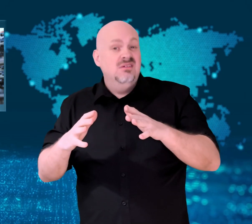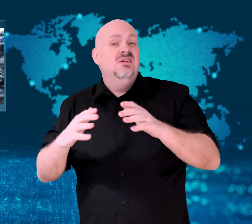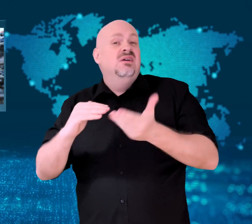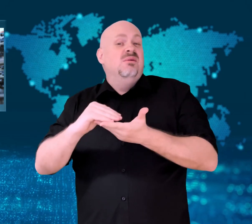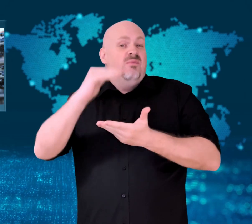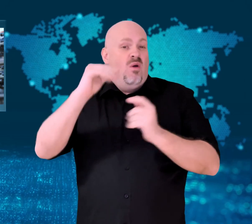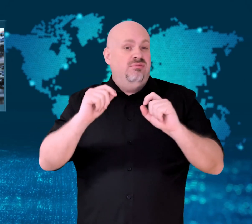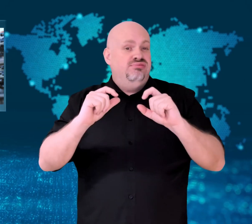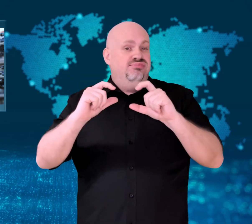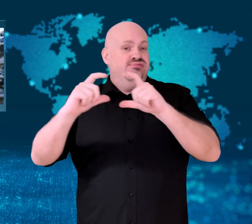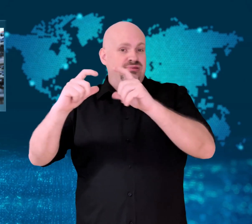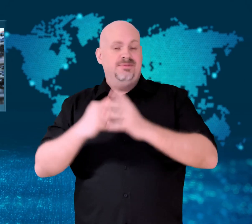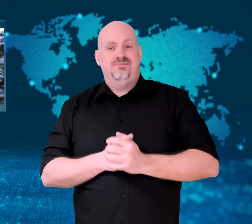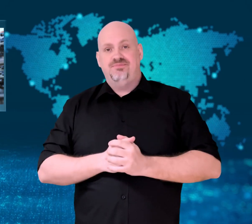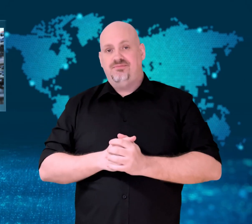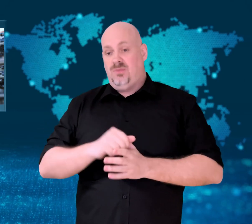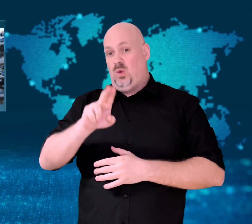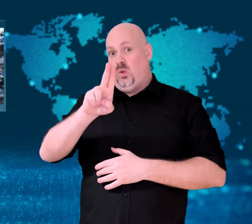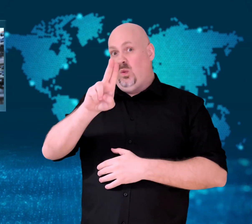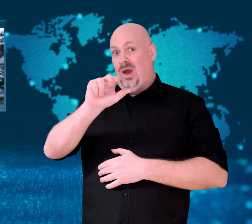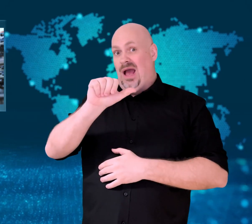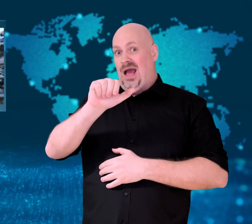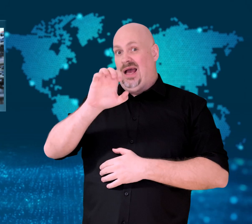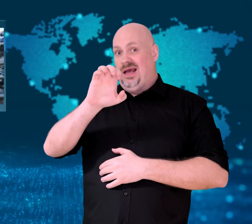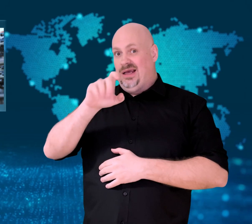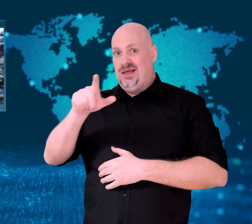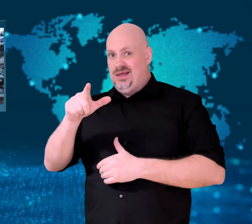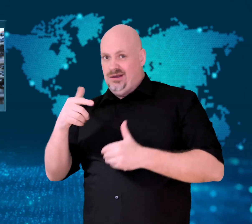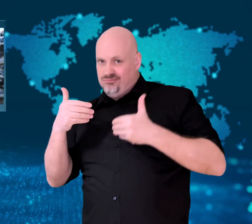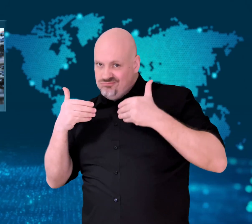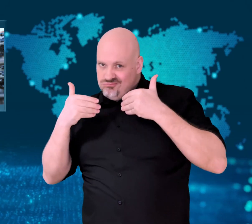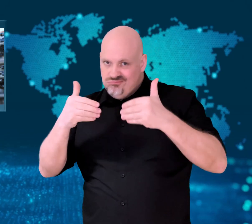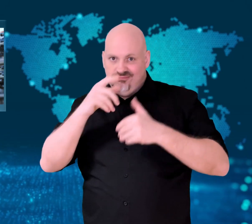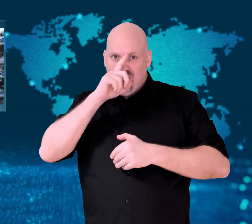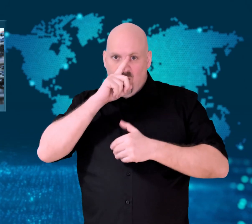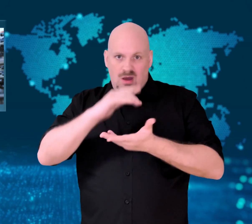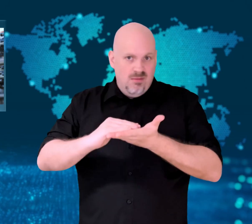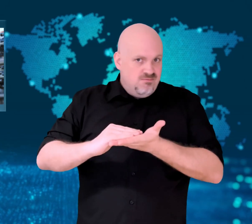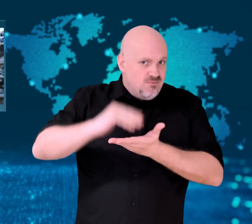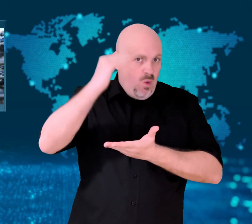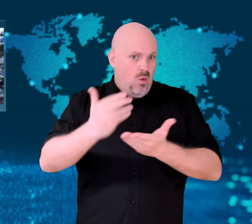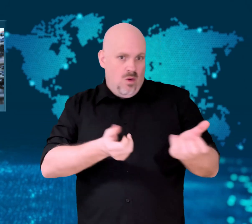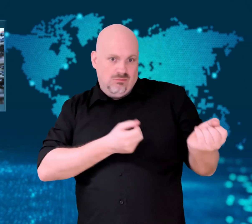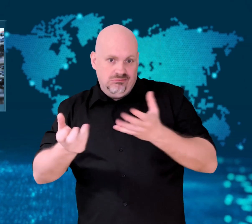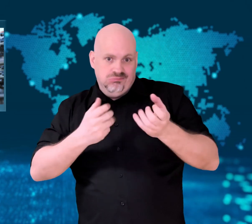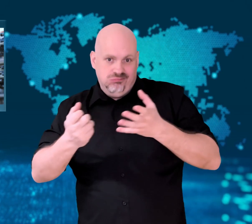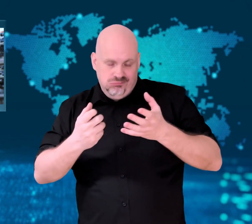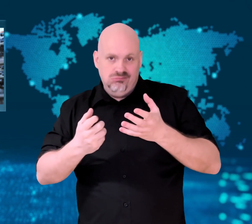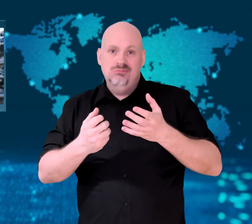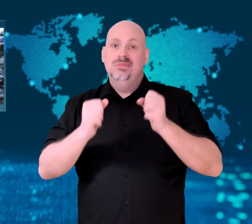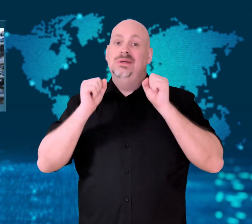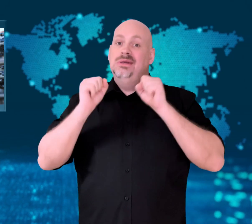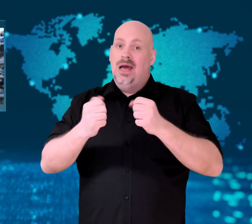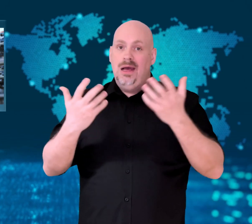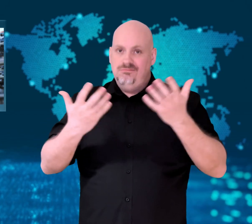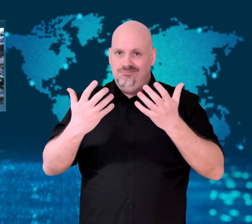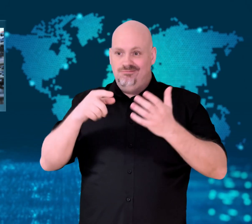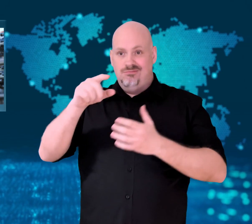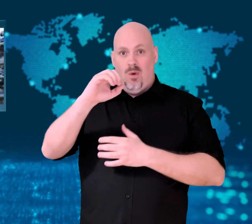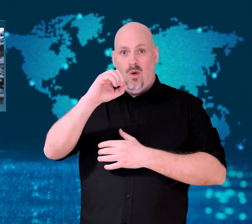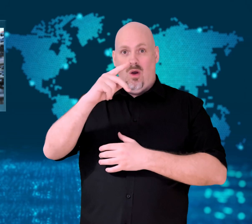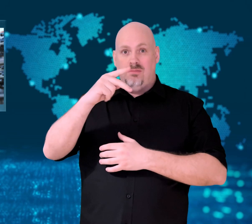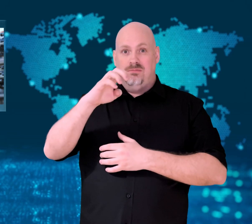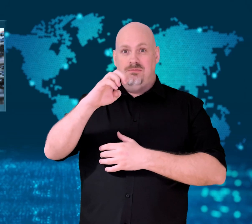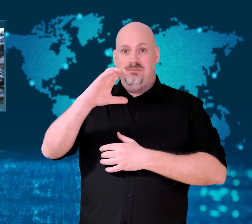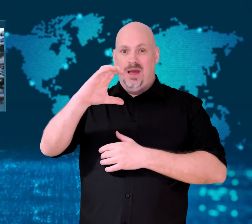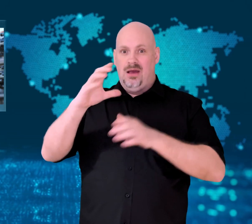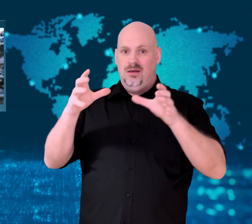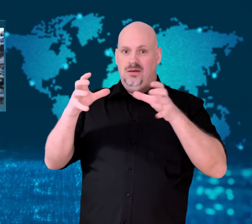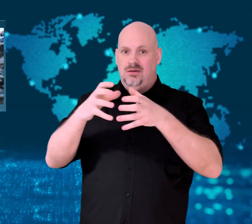The UAE’s move could create a split between the country and OPEC.